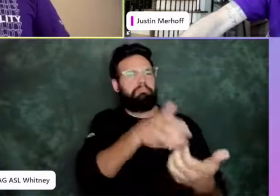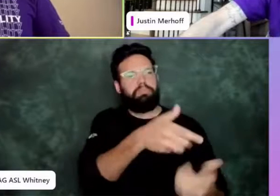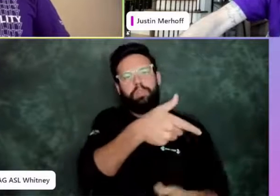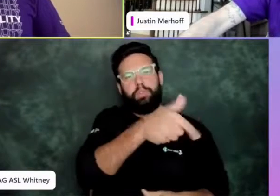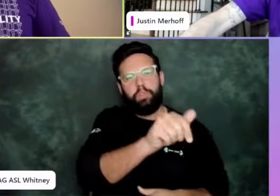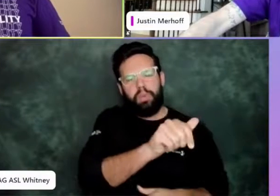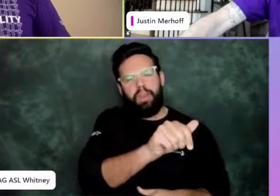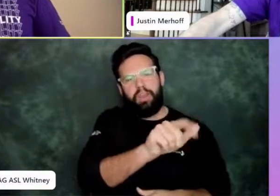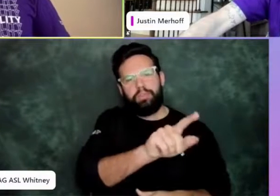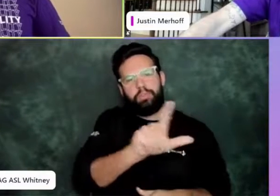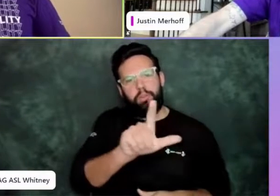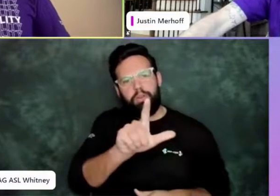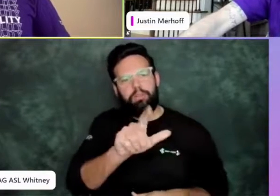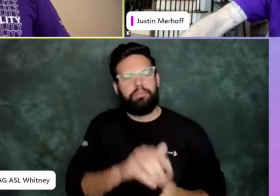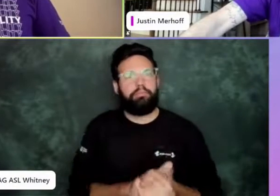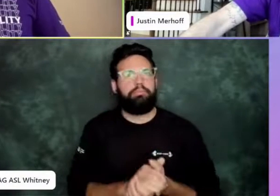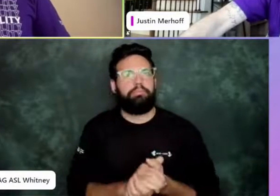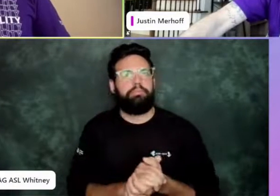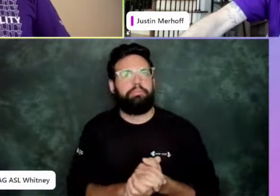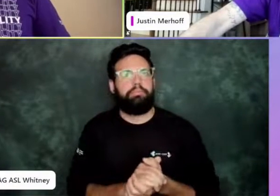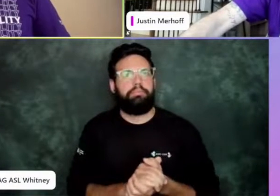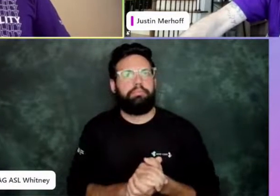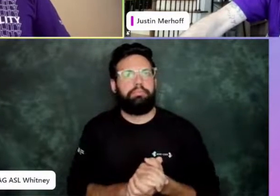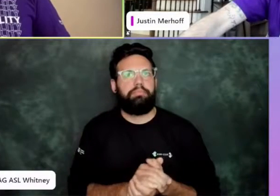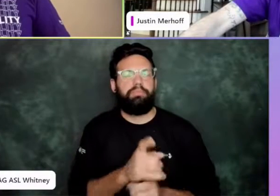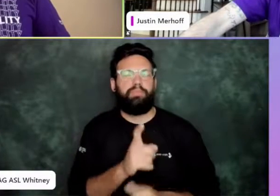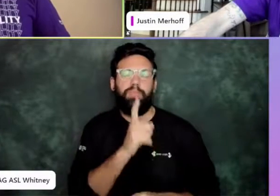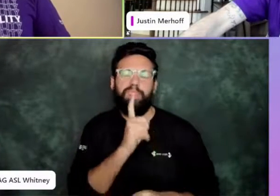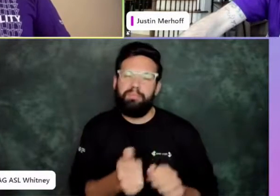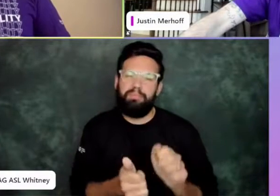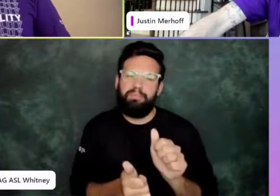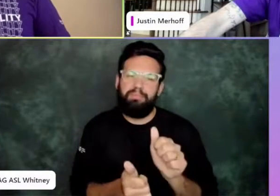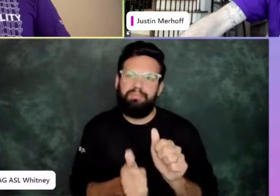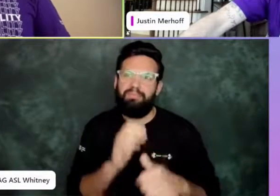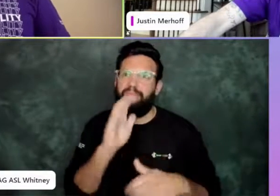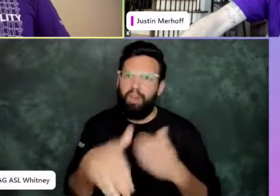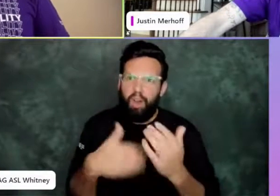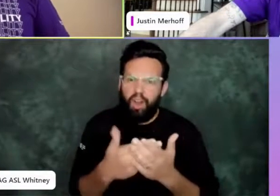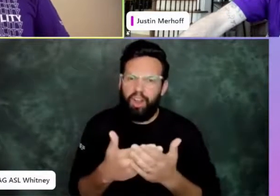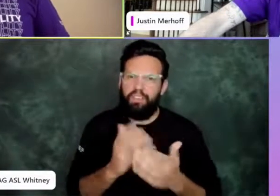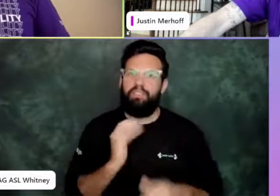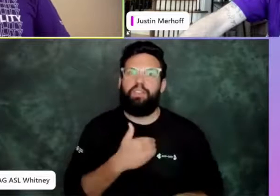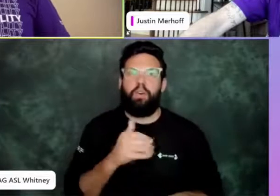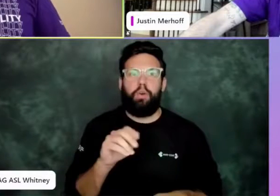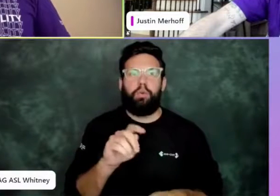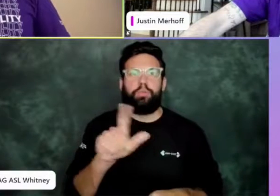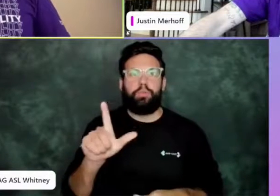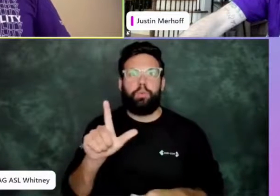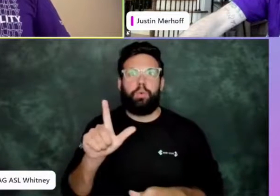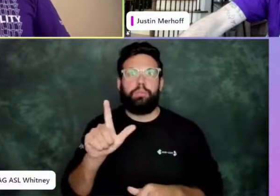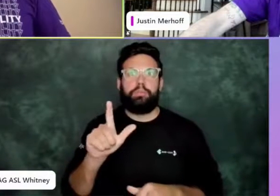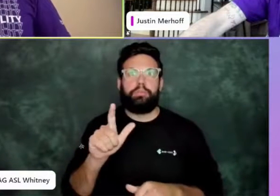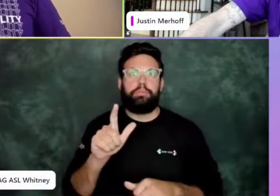In general, pretty much all of our stuff is designed to be used by any persona kind of wherever they live